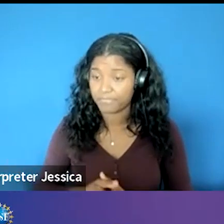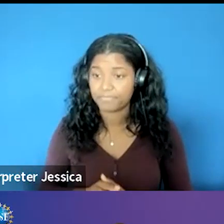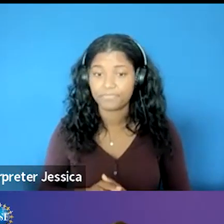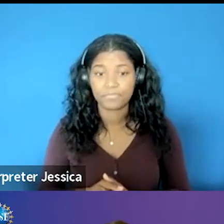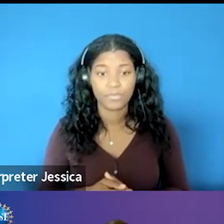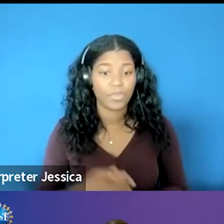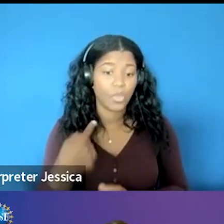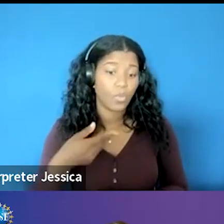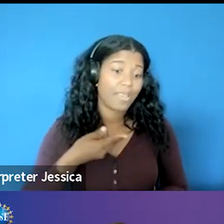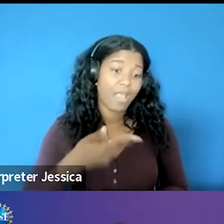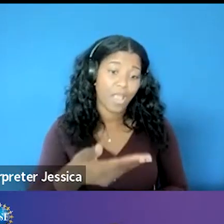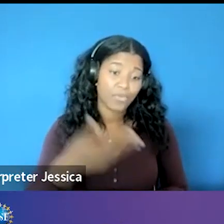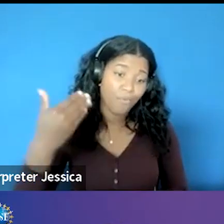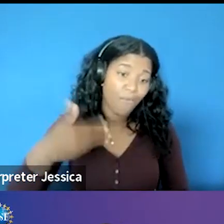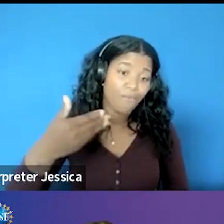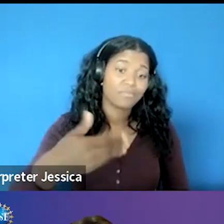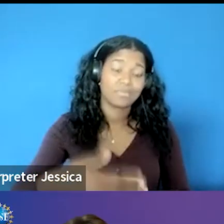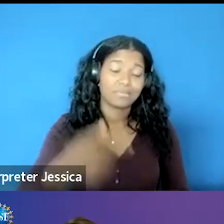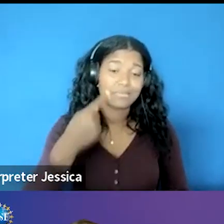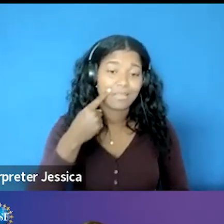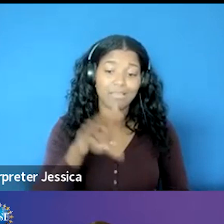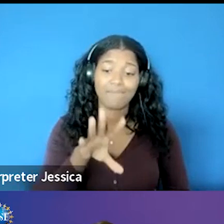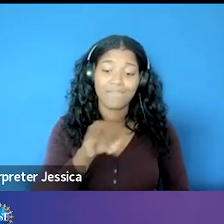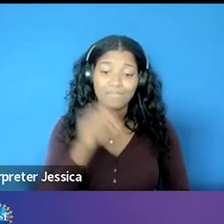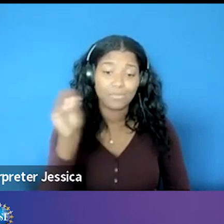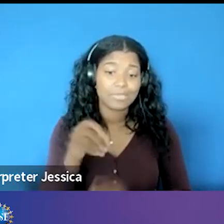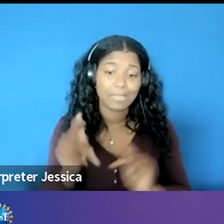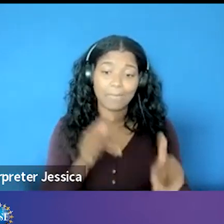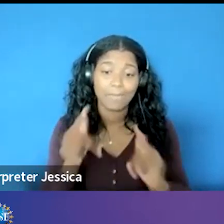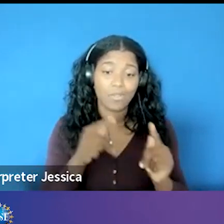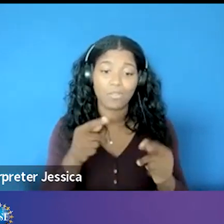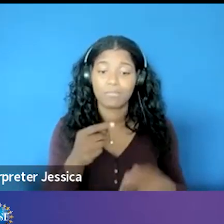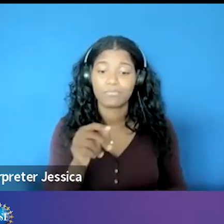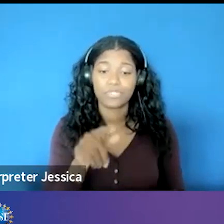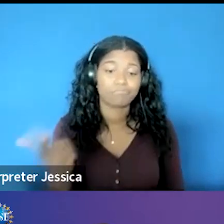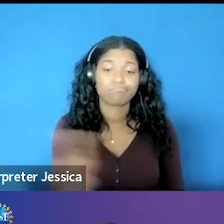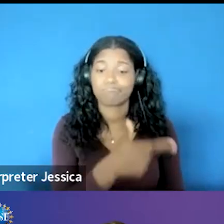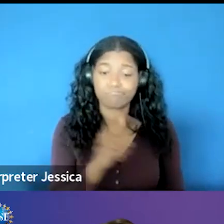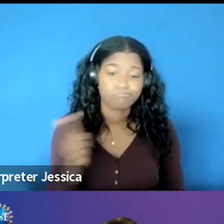There's like 50% of the people are rotators, so we're constantly interviewing things like that.